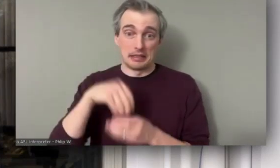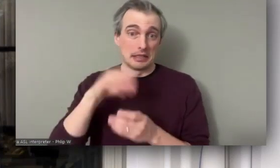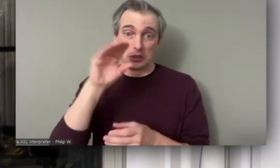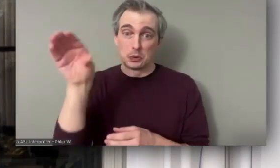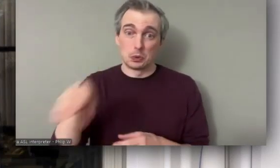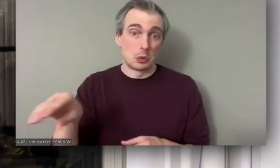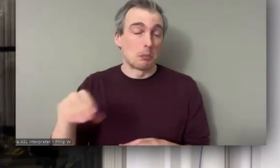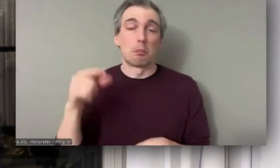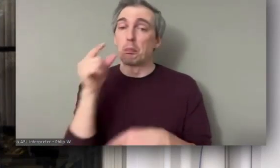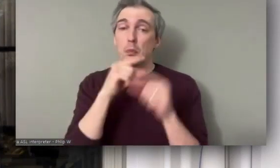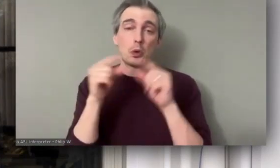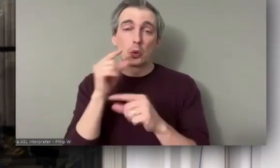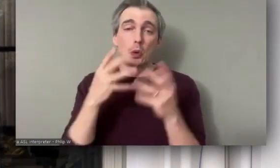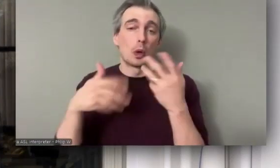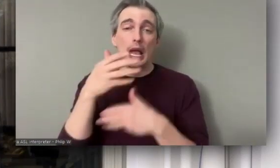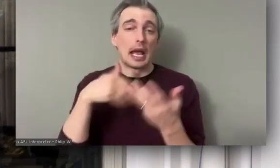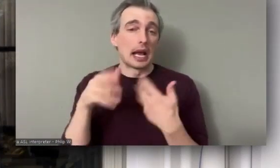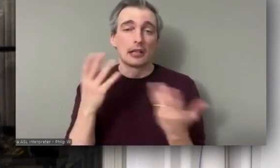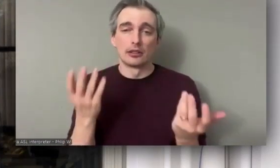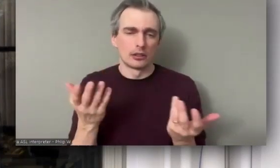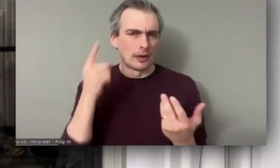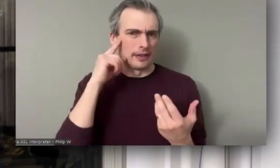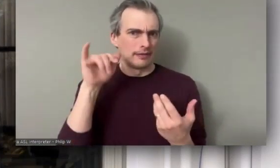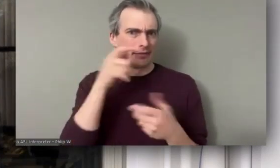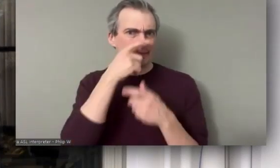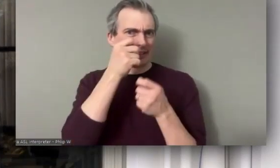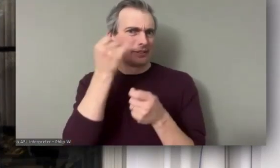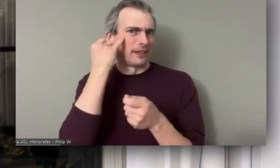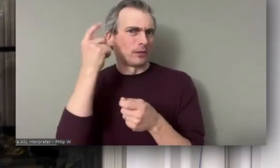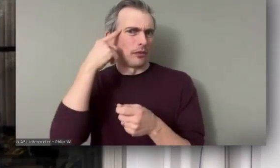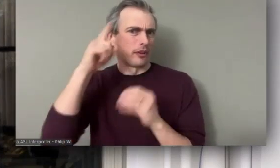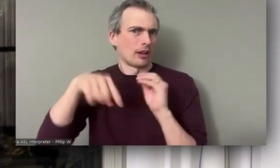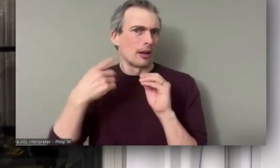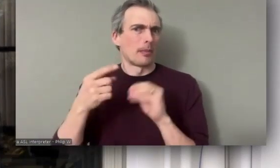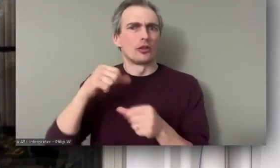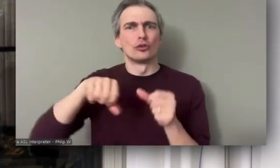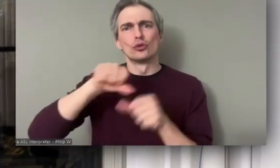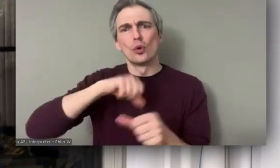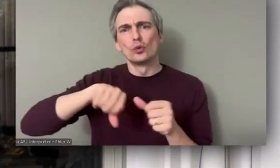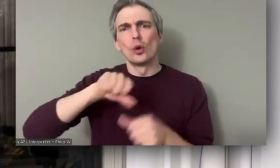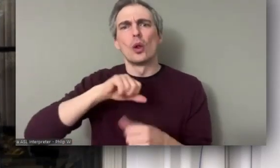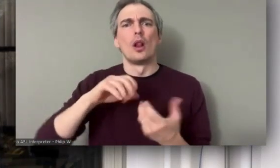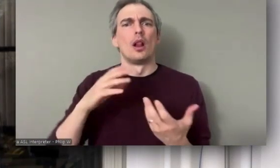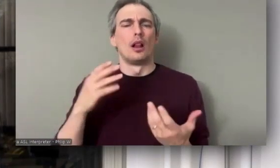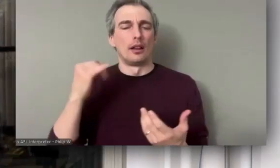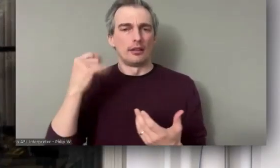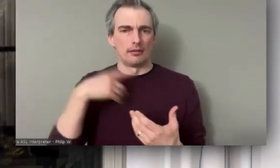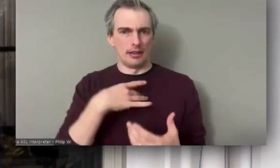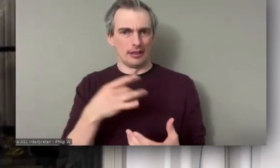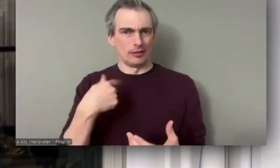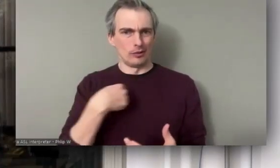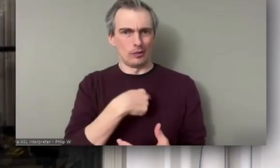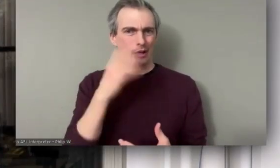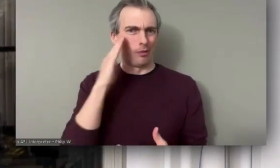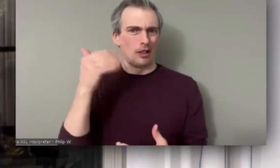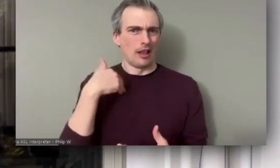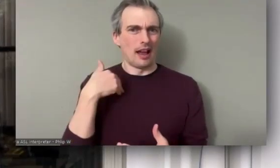So I just think that's interesting when you think of social... Having... I like that we'll have a presentation on augmented communication devices in March.